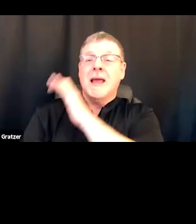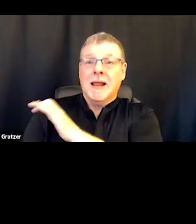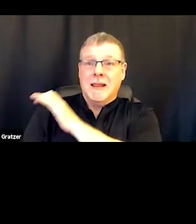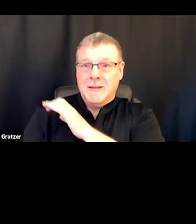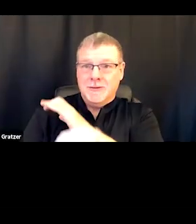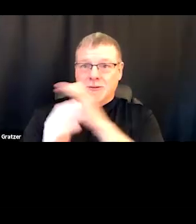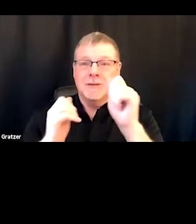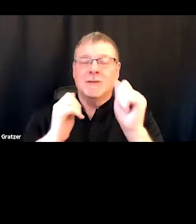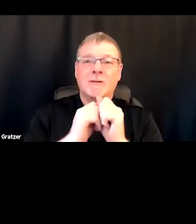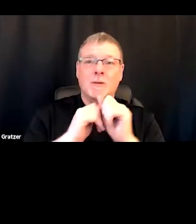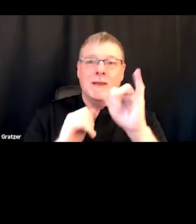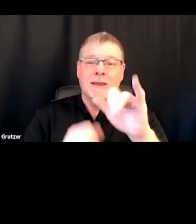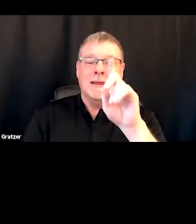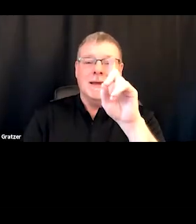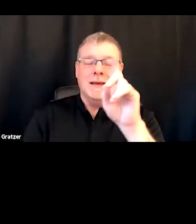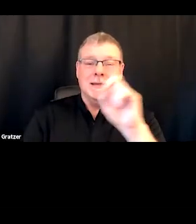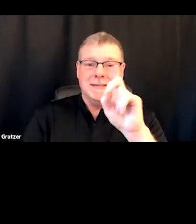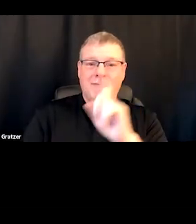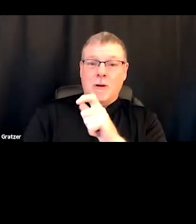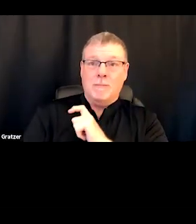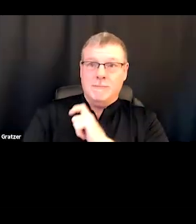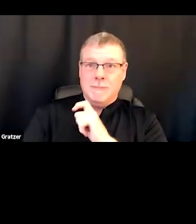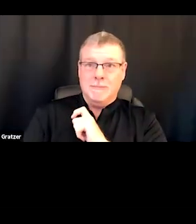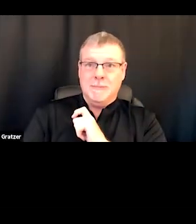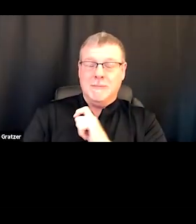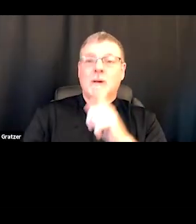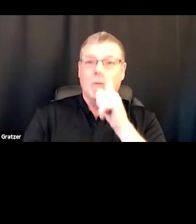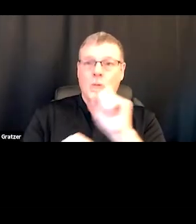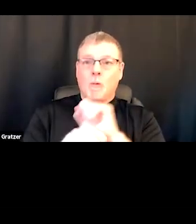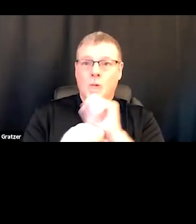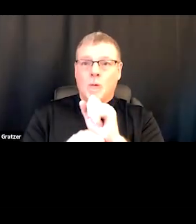with the Denver police officers who are working patrol.